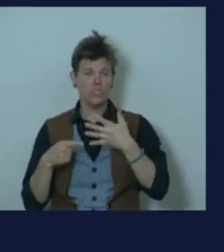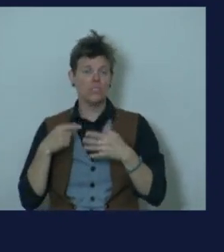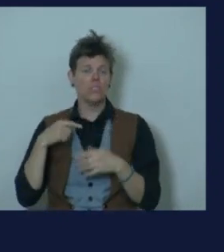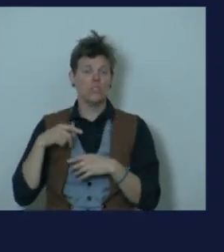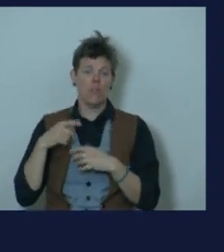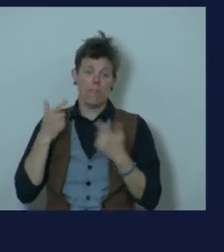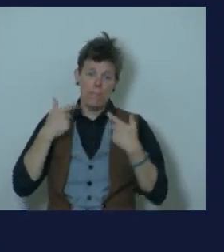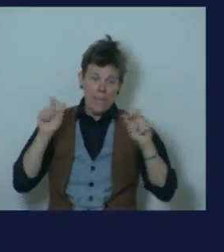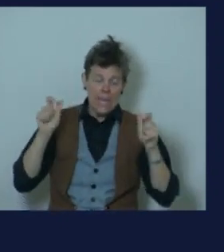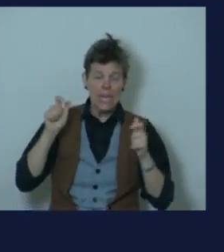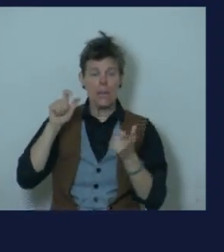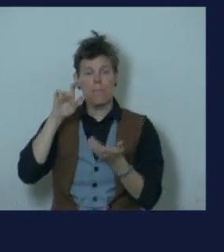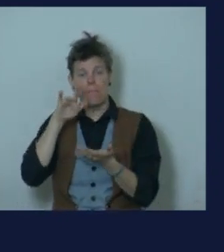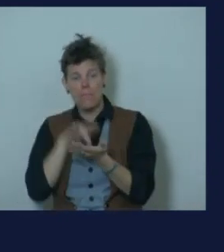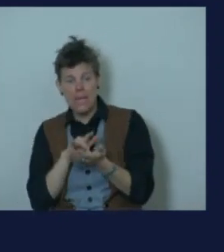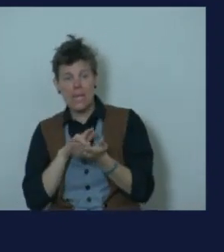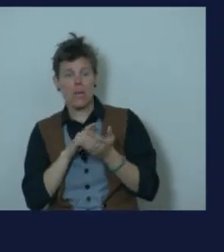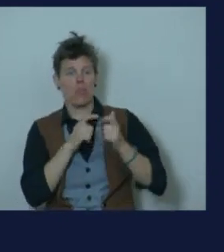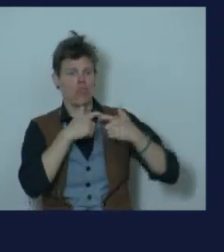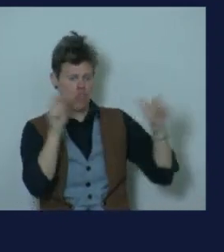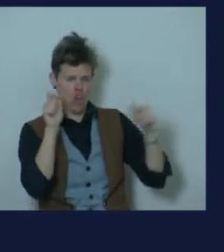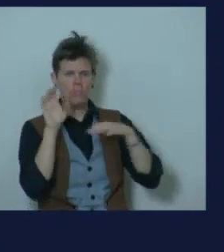WE HAVE HEALTH CARE EXPERT.